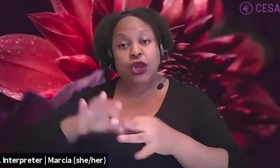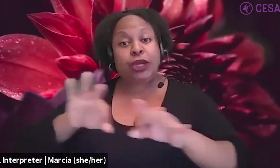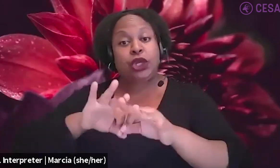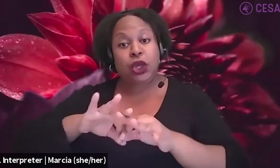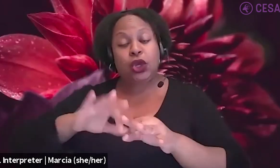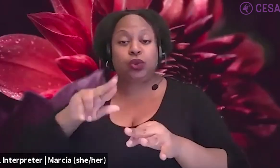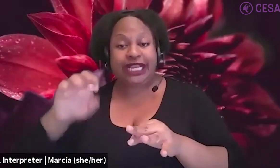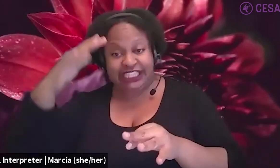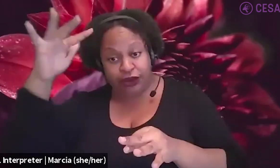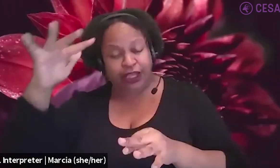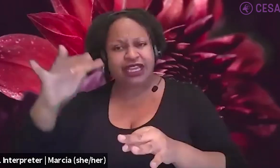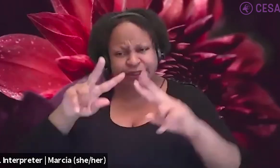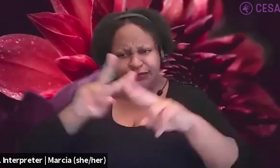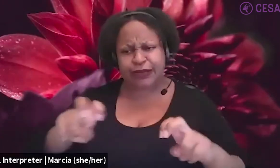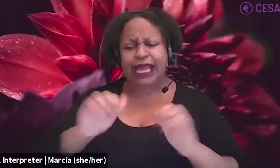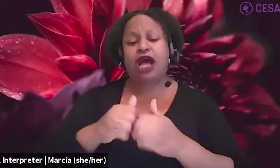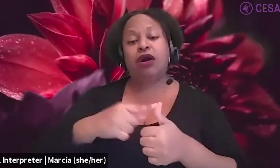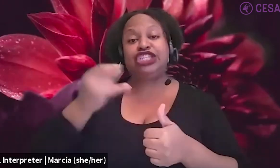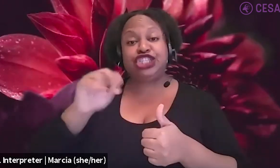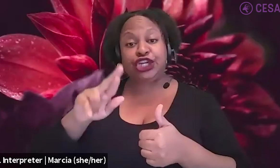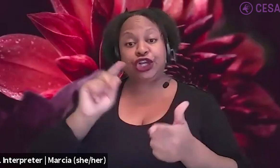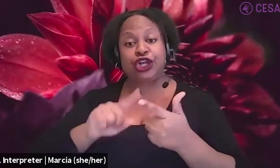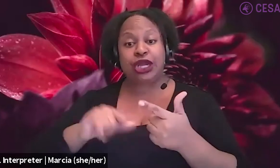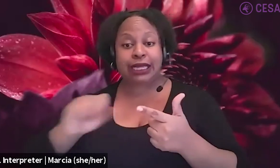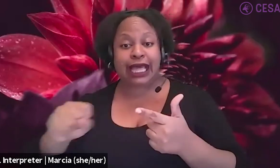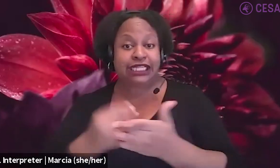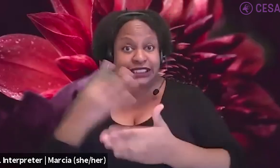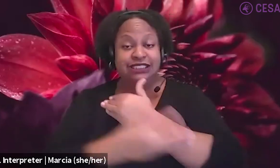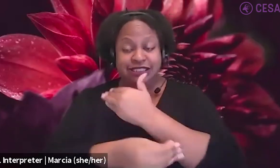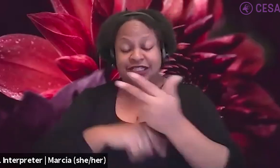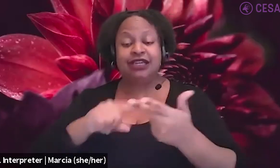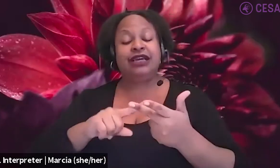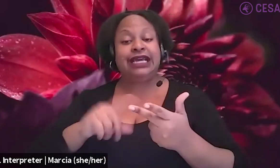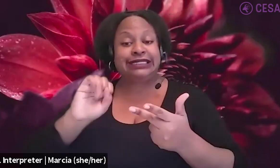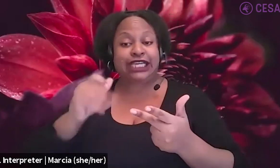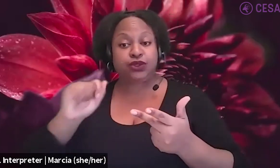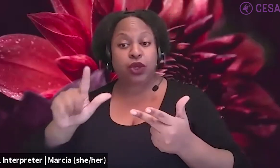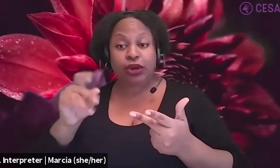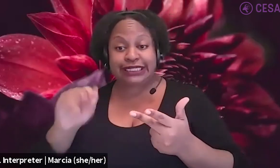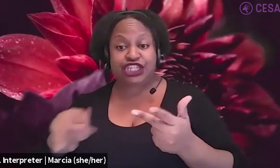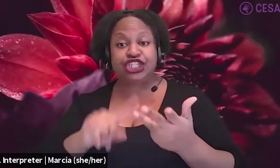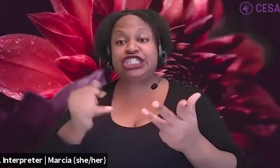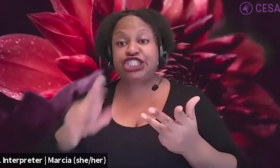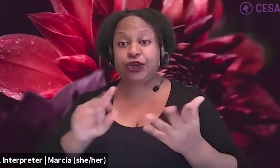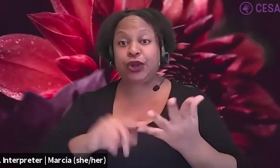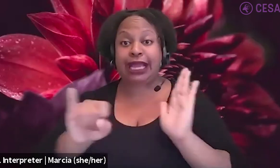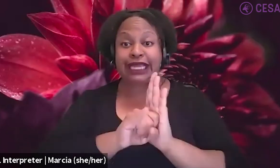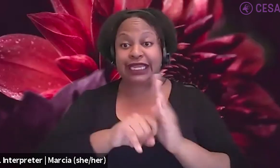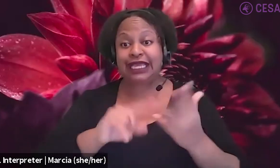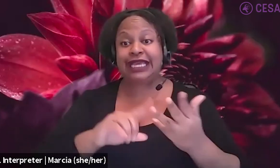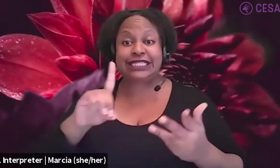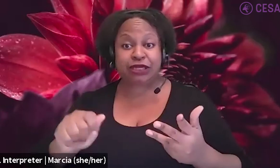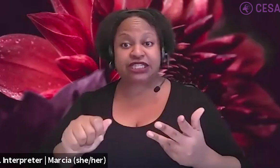such as gender, class, sexual orientation, gender identity, disability, transgenerational connections,